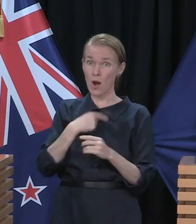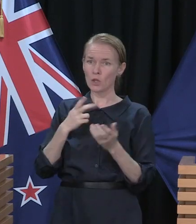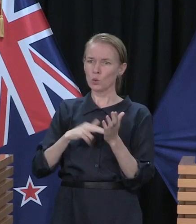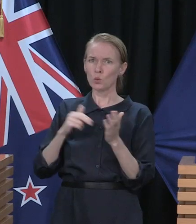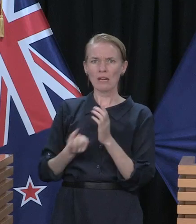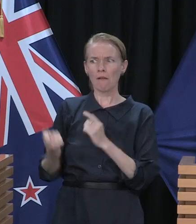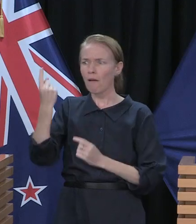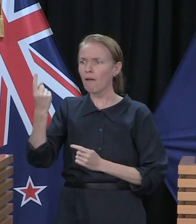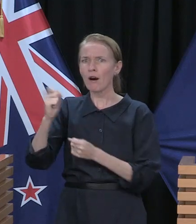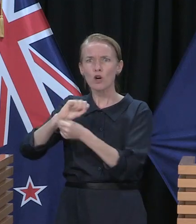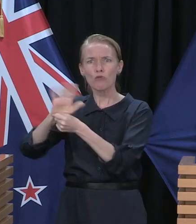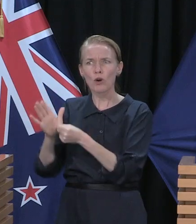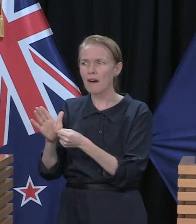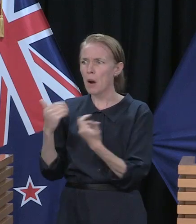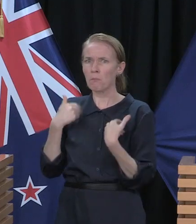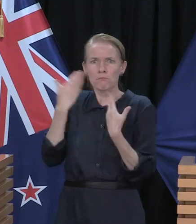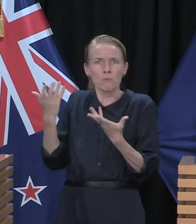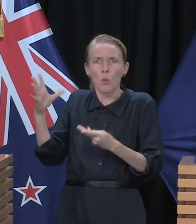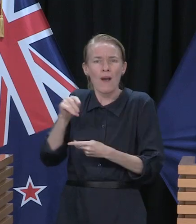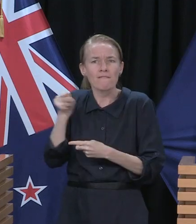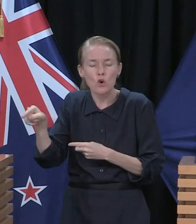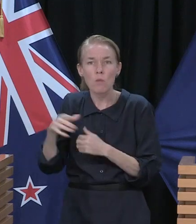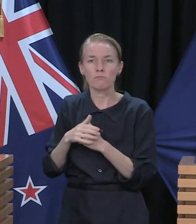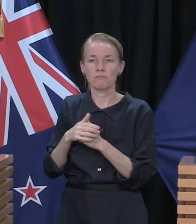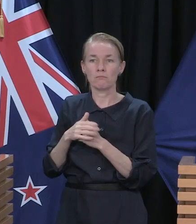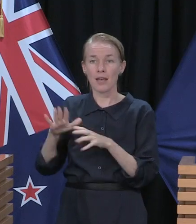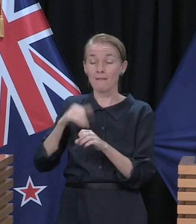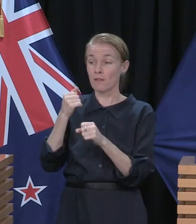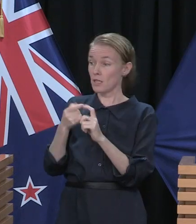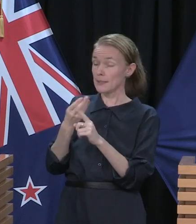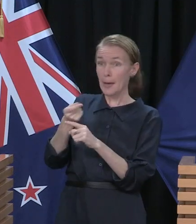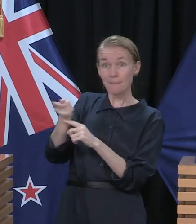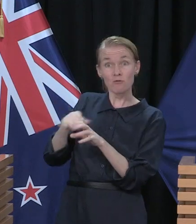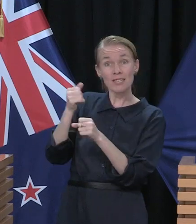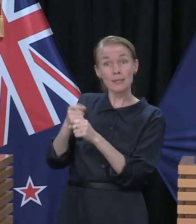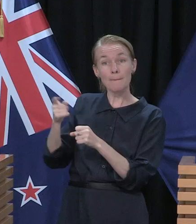when we had our community outbreak, where we had people